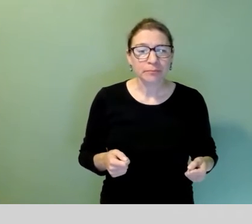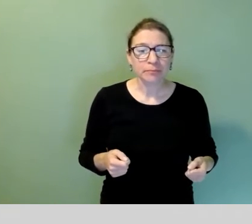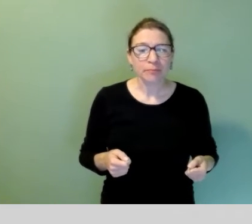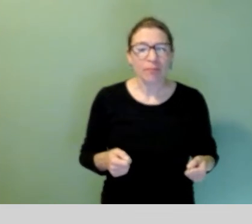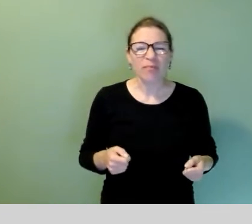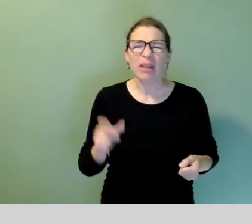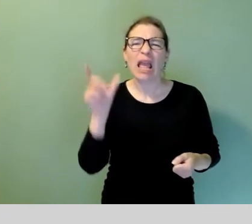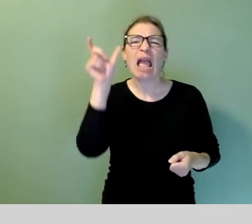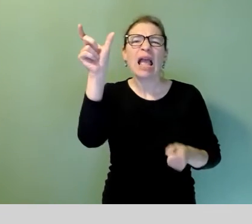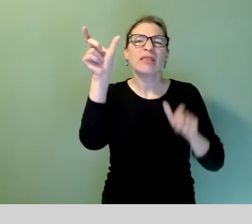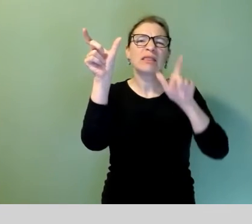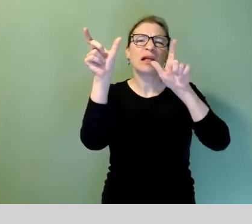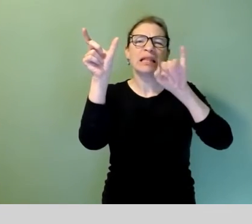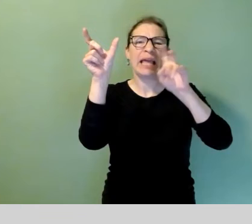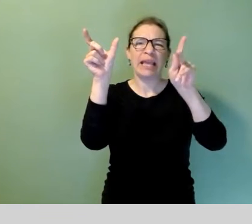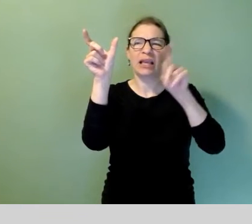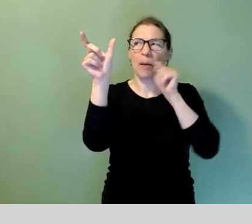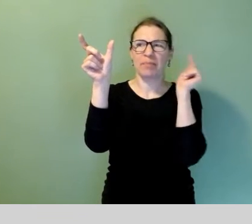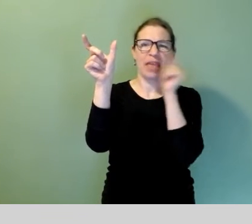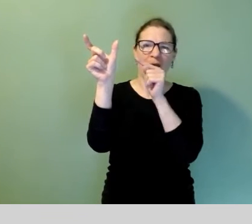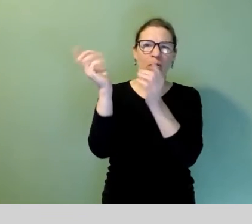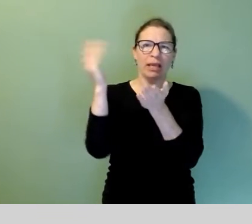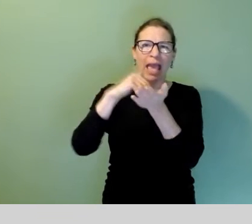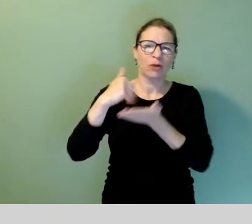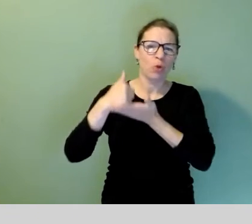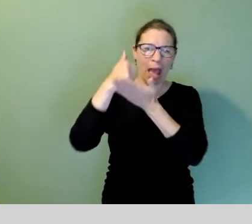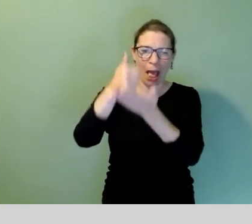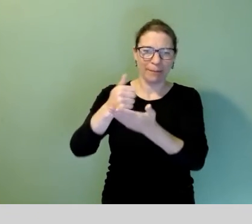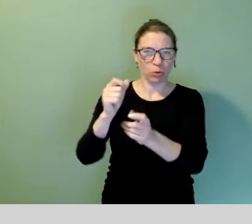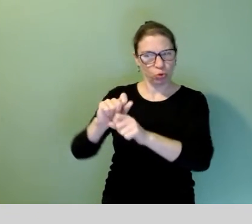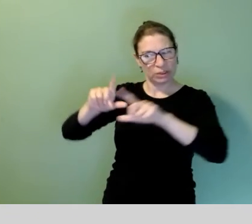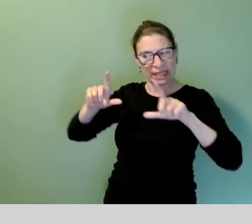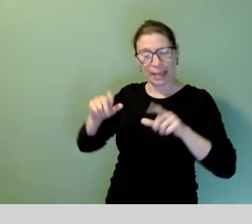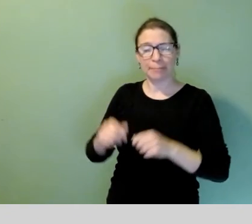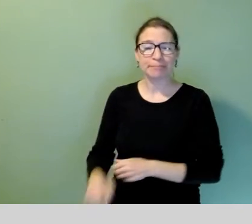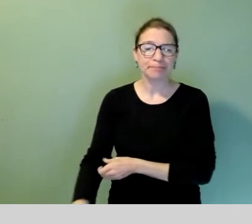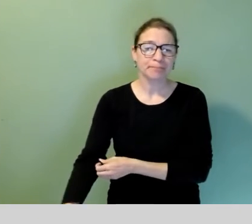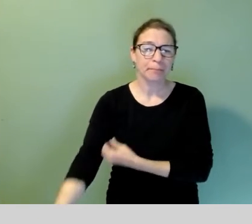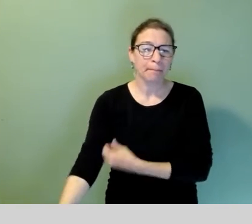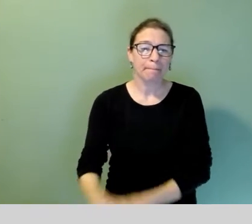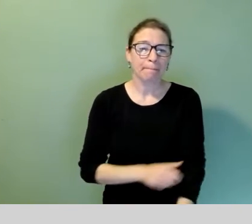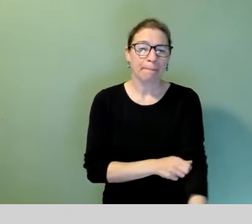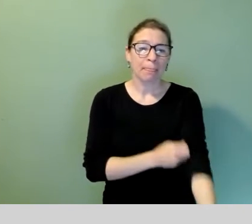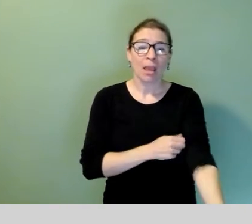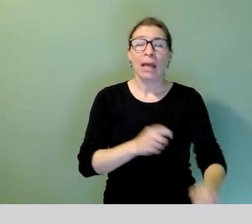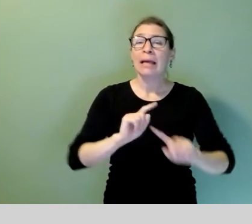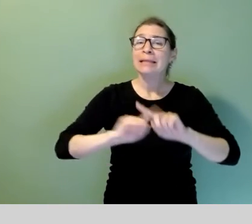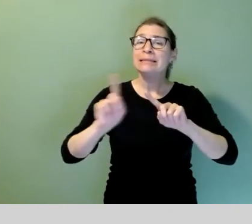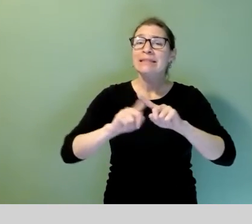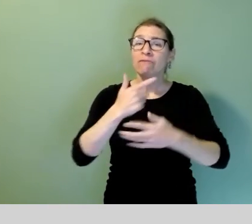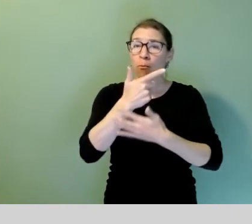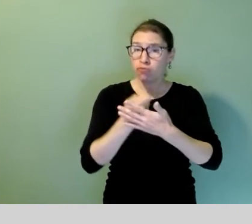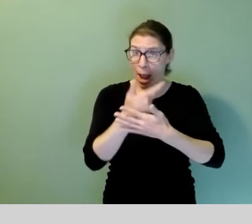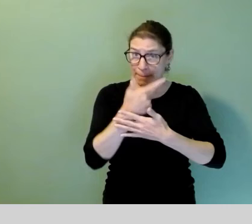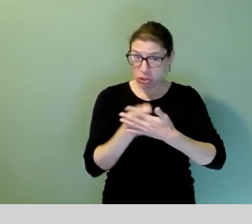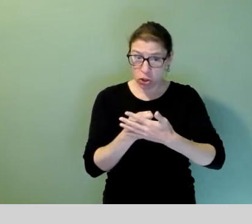I've included the link again on the top right-hand corner of this slide. So you can see that we have many different parameters in this function.